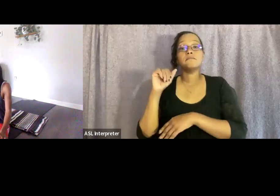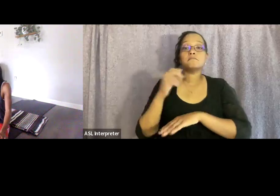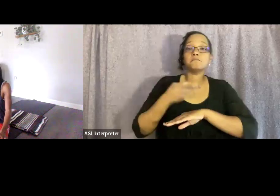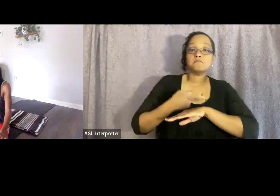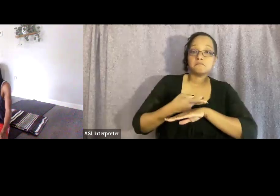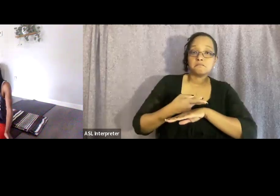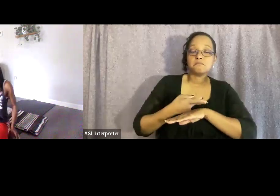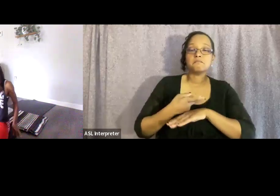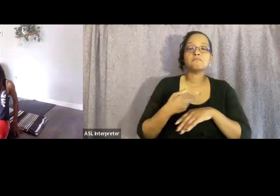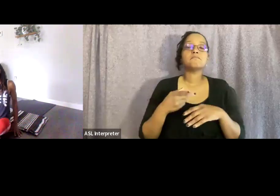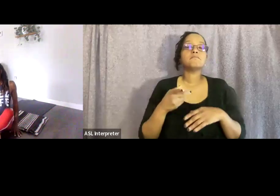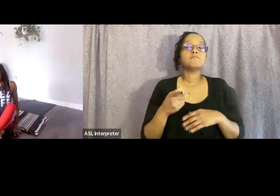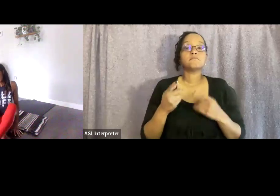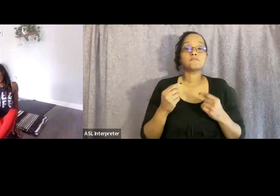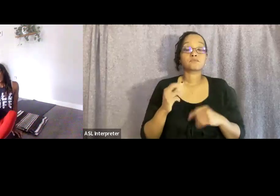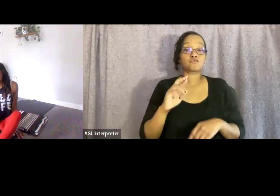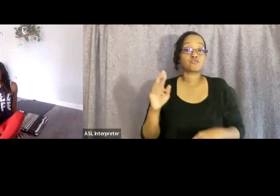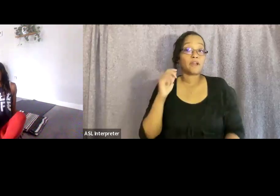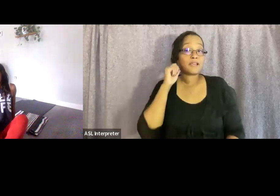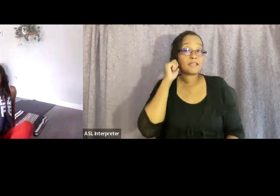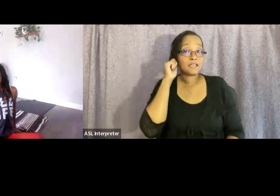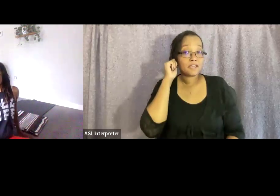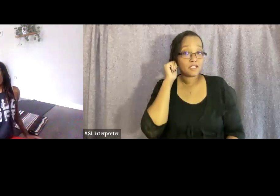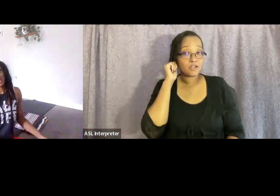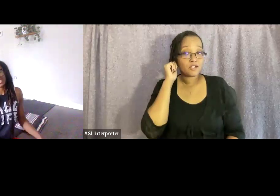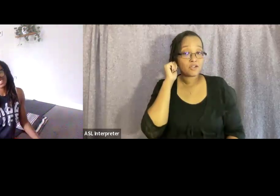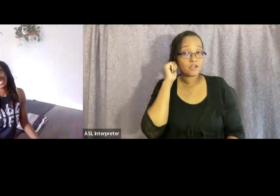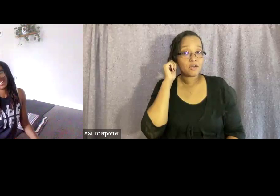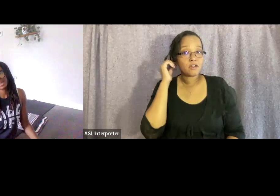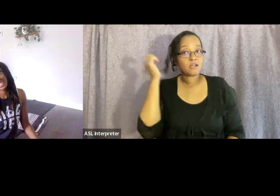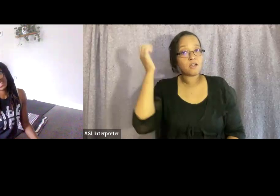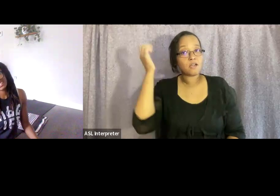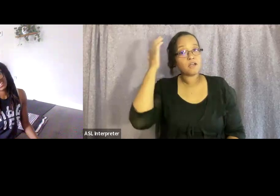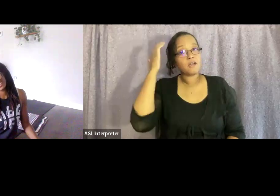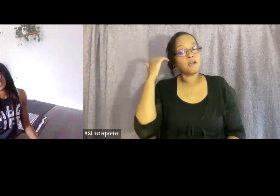you can bring your right ear towards your right shoulder. It doesn't have to make contact.